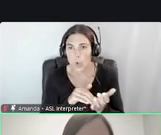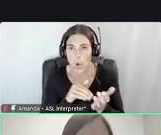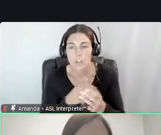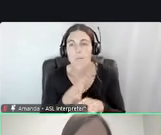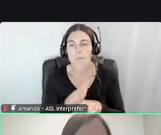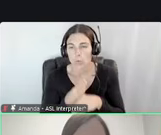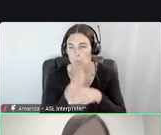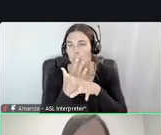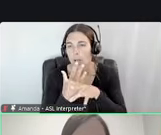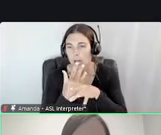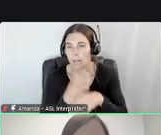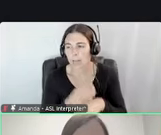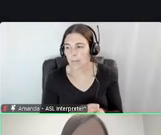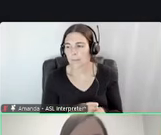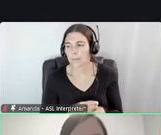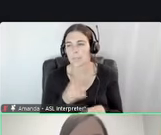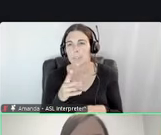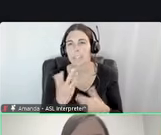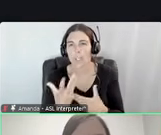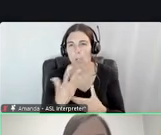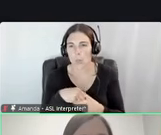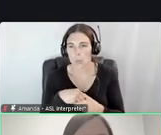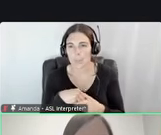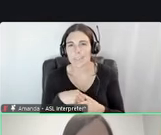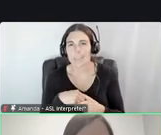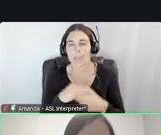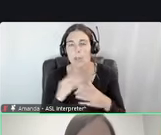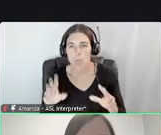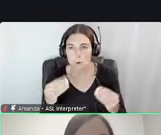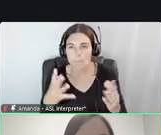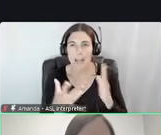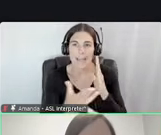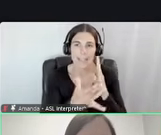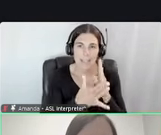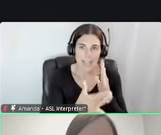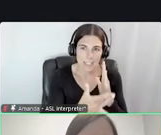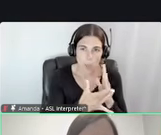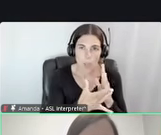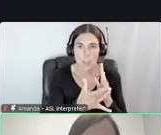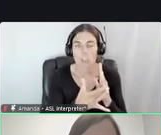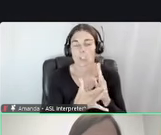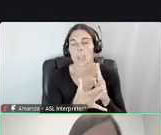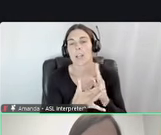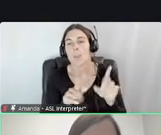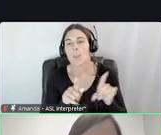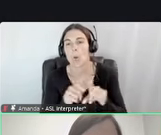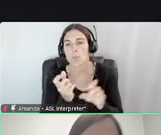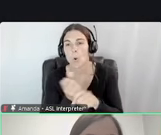that encompassing of of providing technology to providers, but also ensuring that patients have